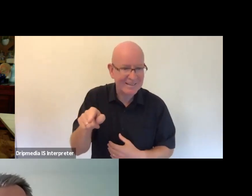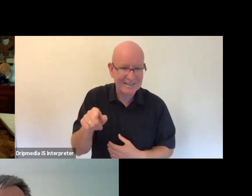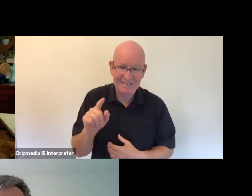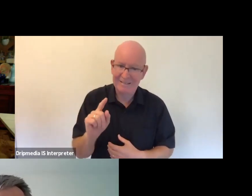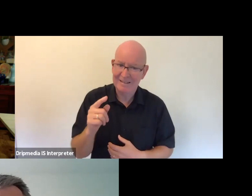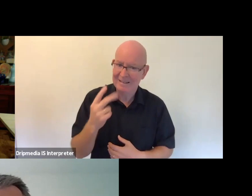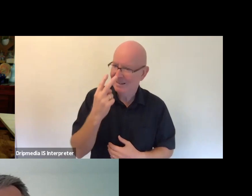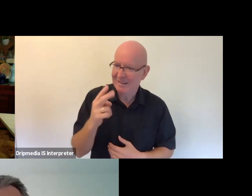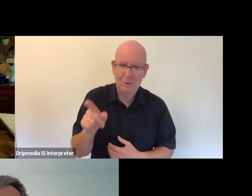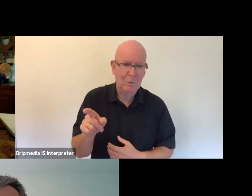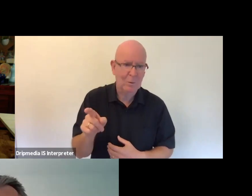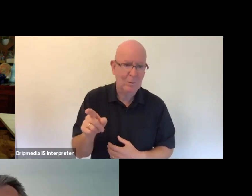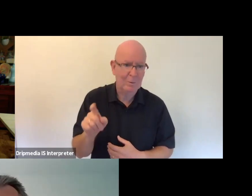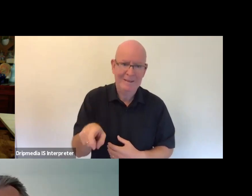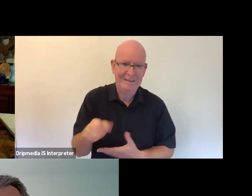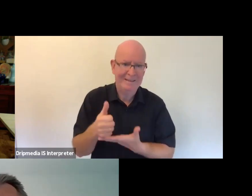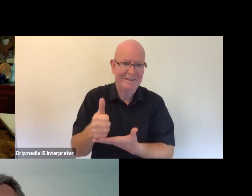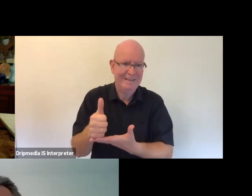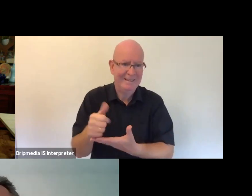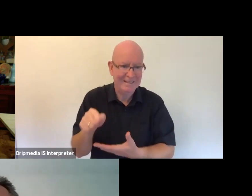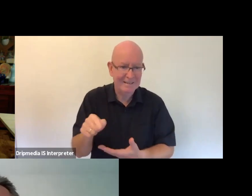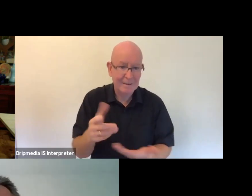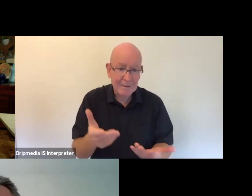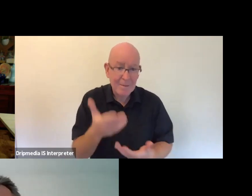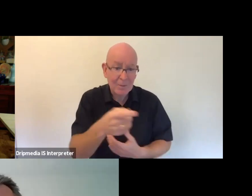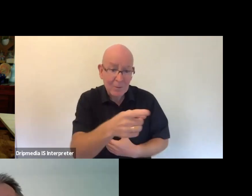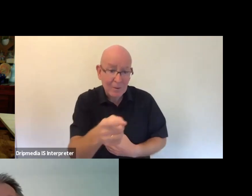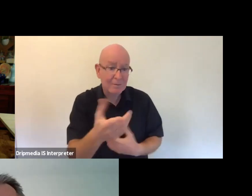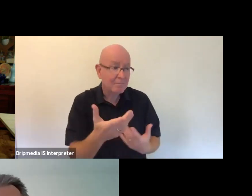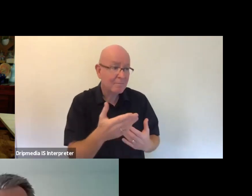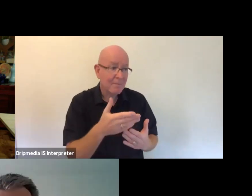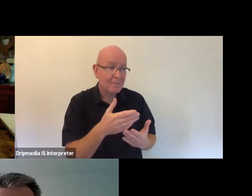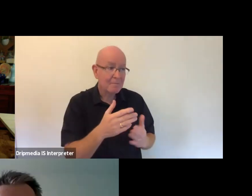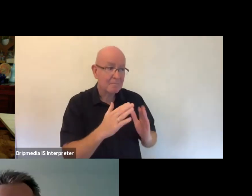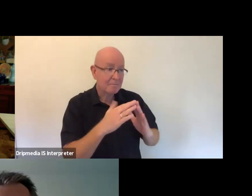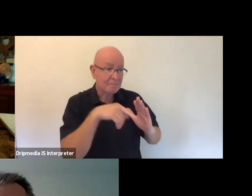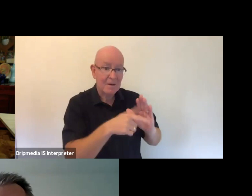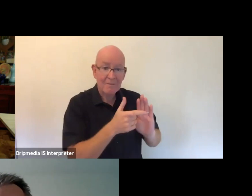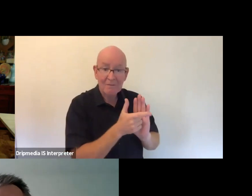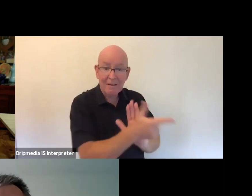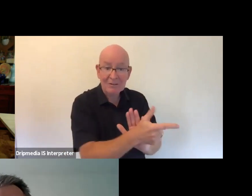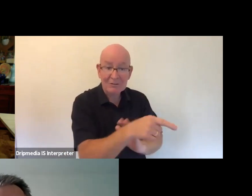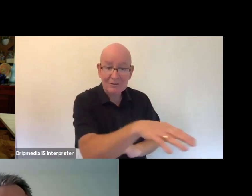So, that I think is how the formal social protection system can work more with community-based organisations.